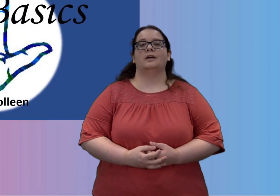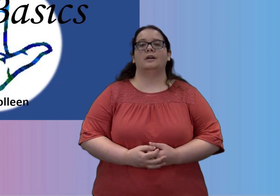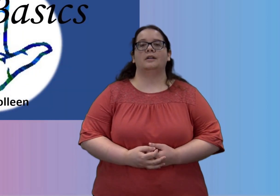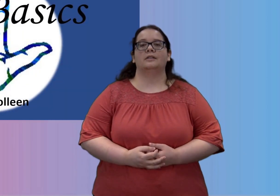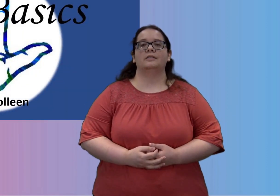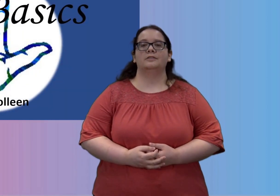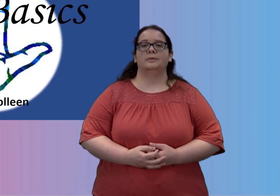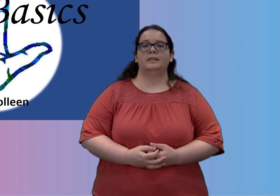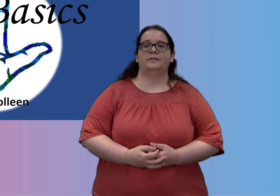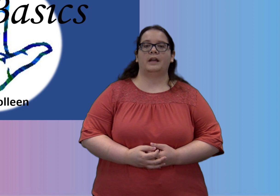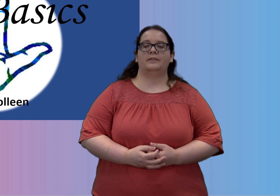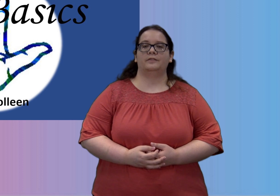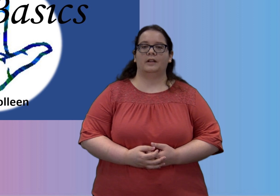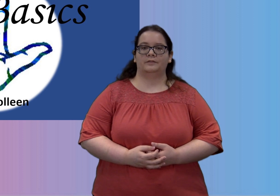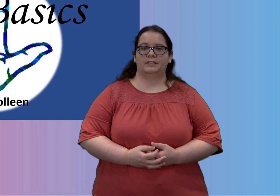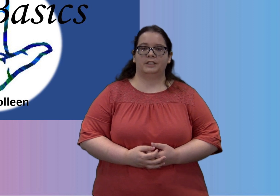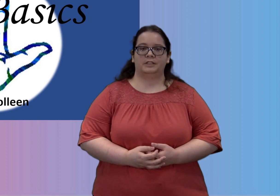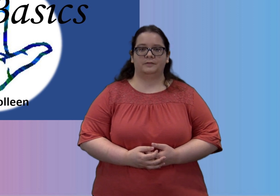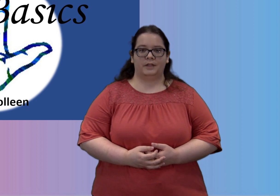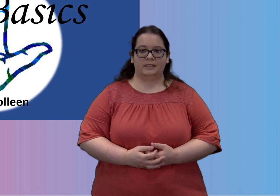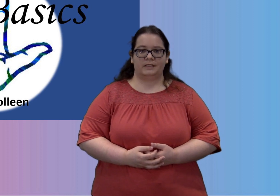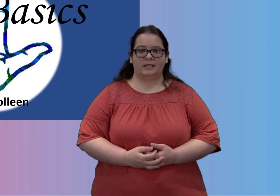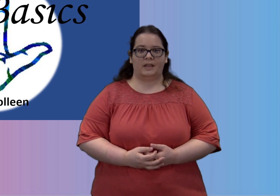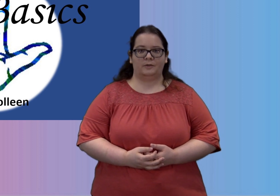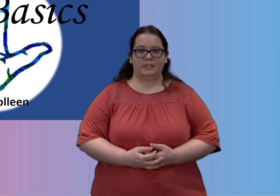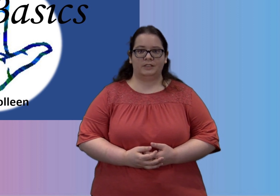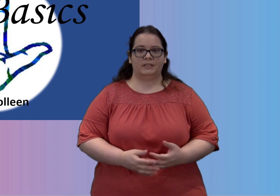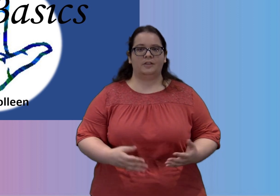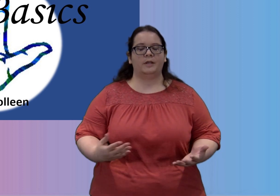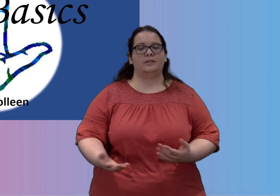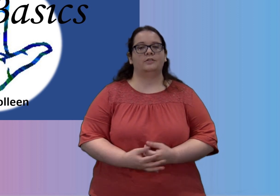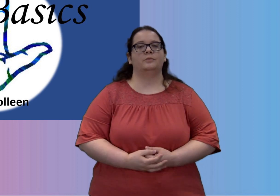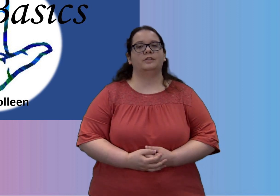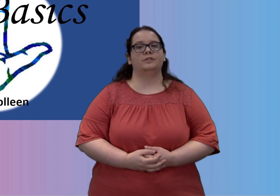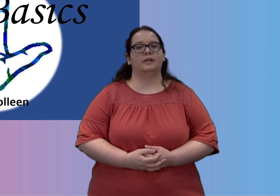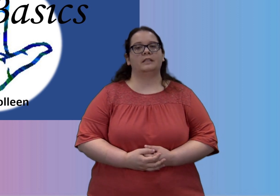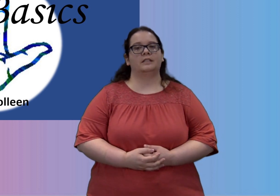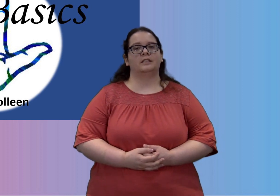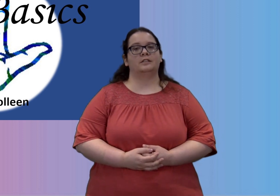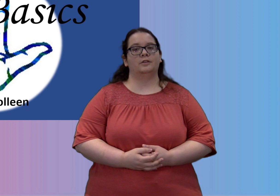are 25 conversation phrases and questions that you might use when you're trying to get to know